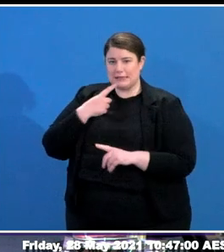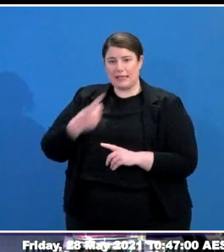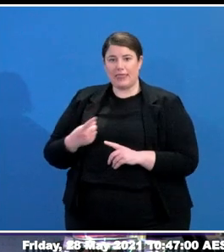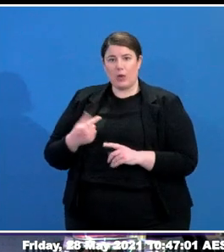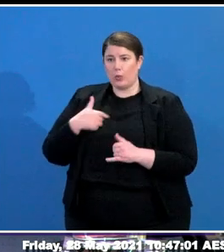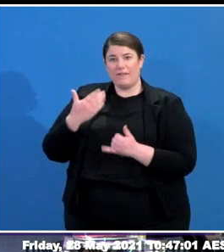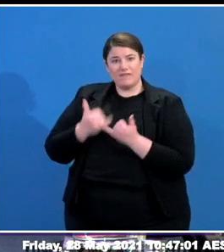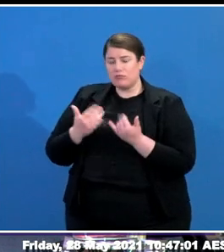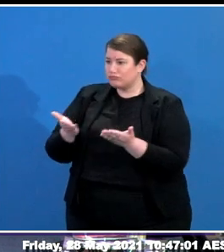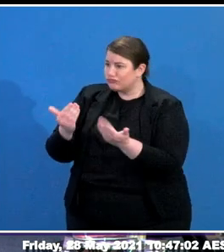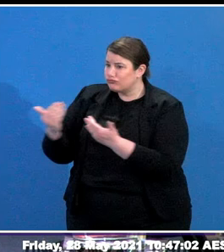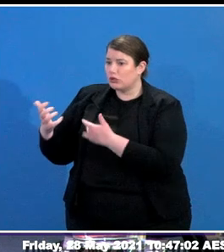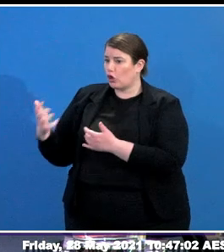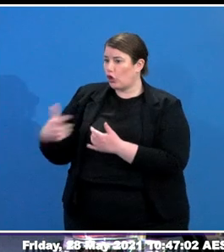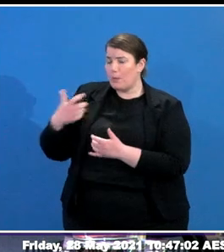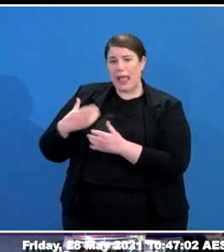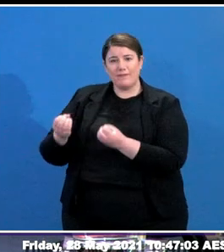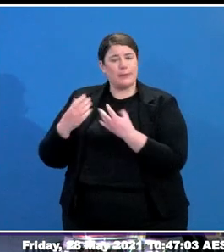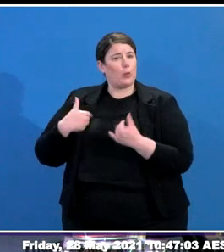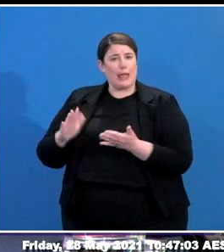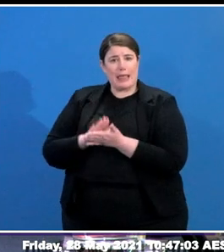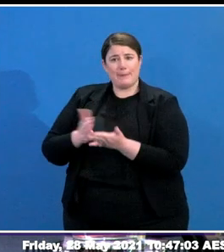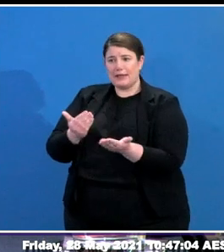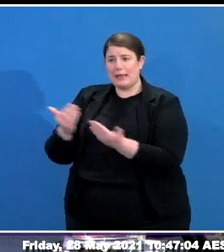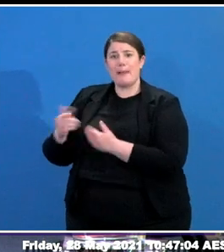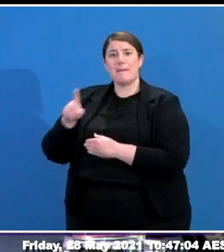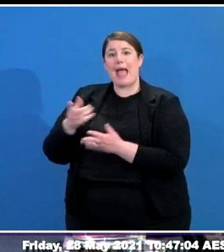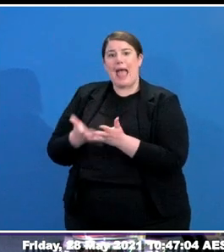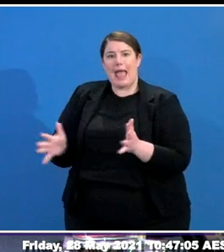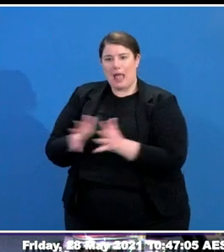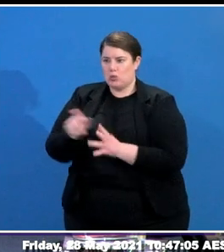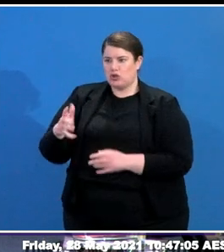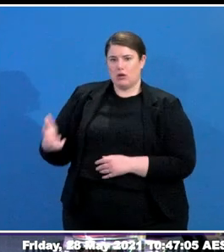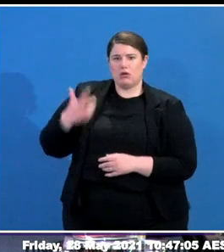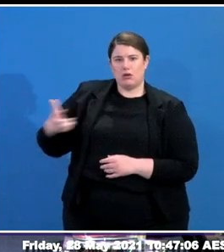We were very welcoming of complaints and feedback, it was the nature and manner of those complaints.